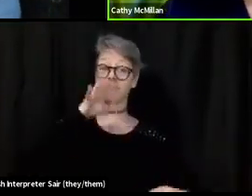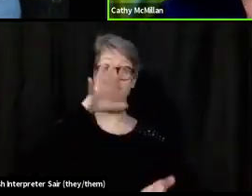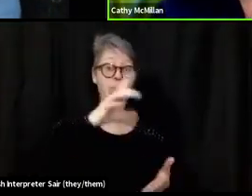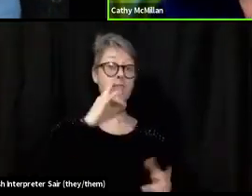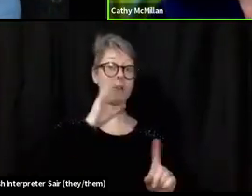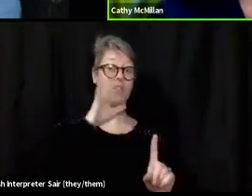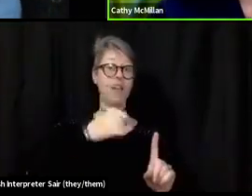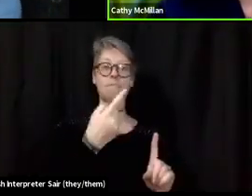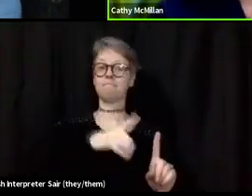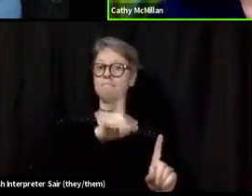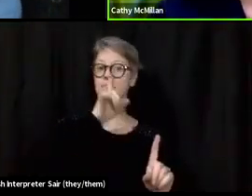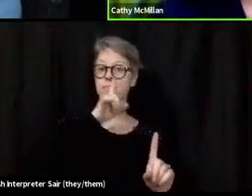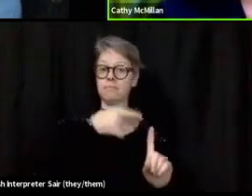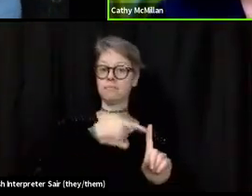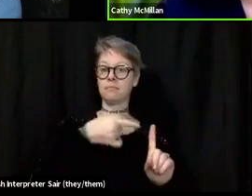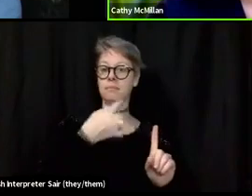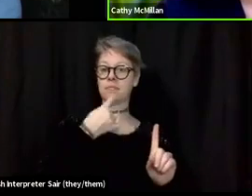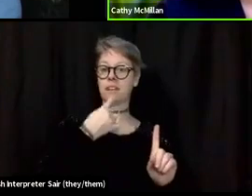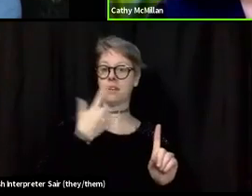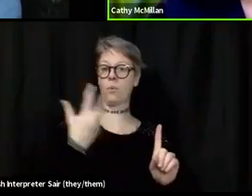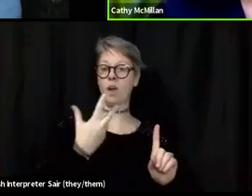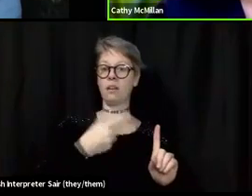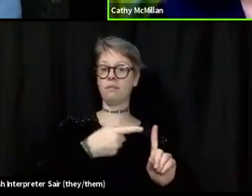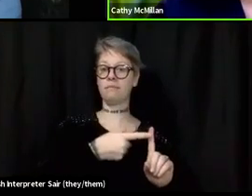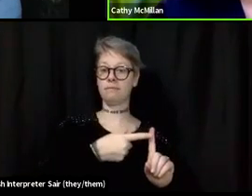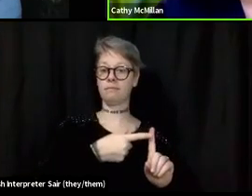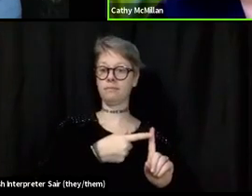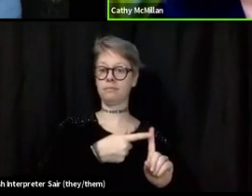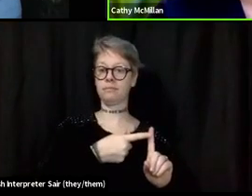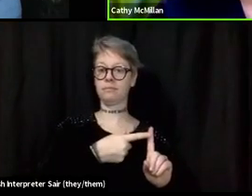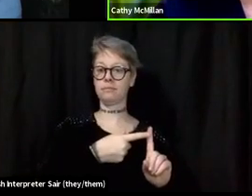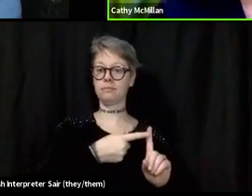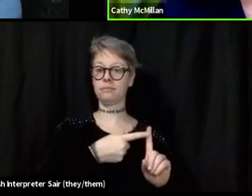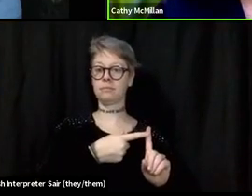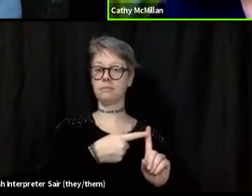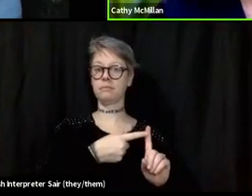of money for it.